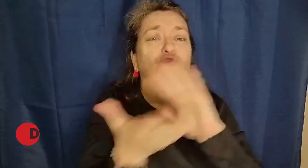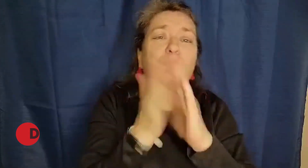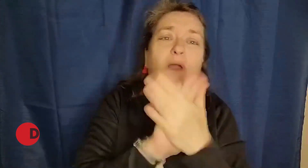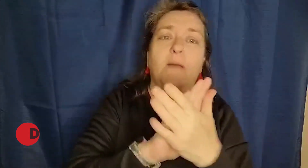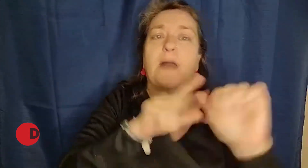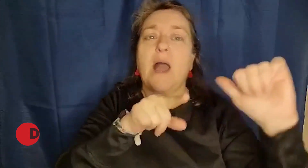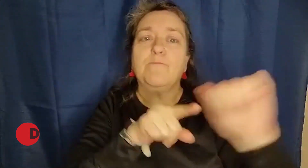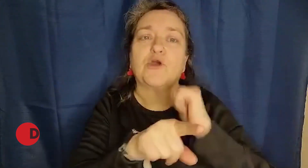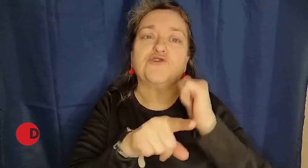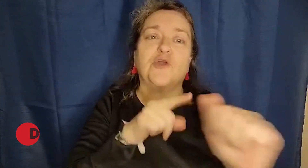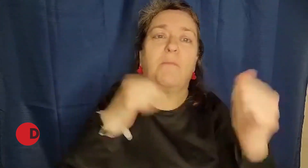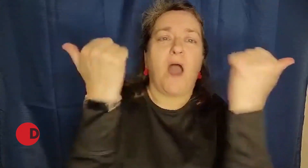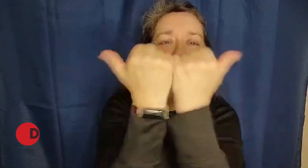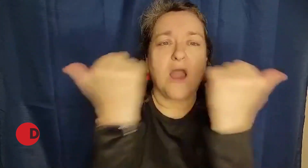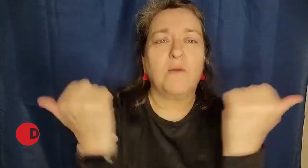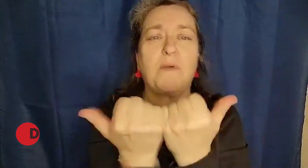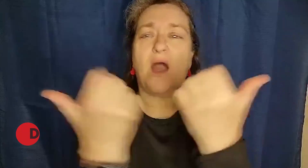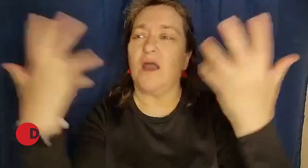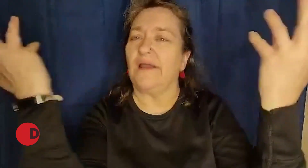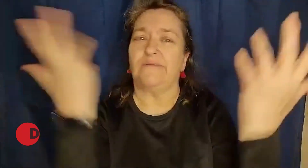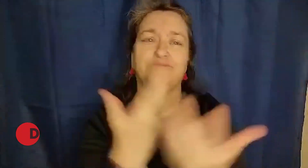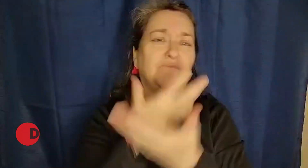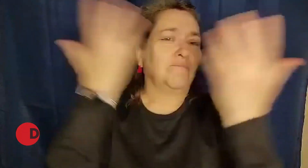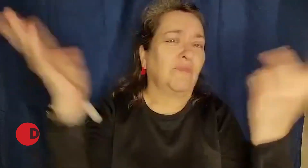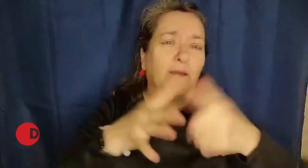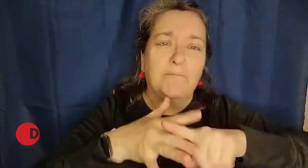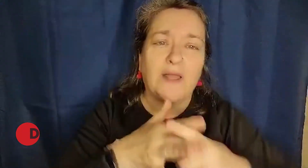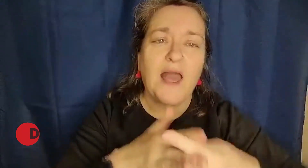get an apprenticeship in automotive, as a mechanic,